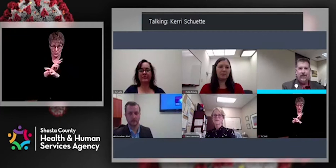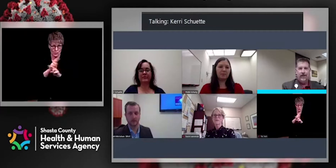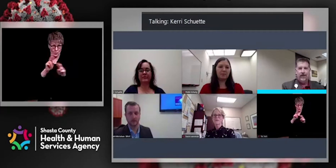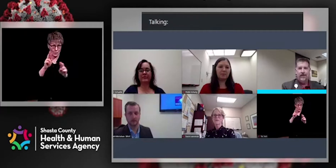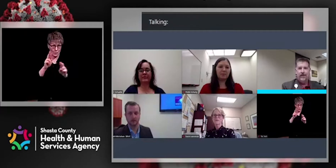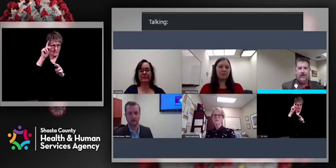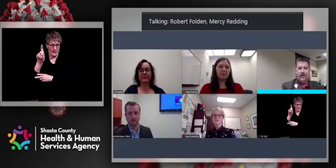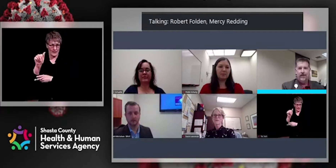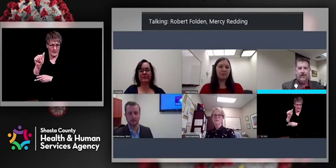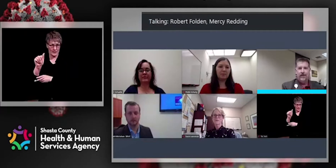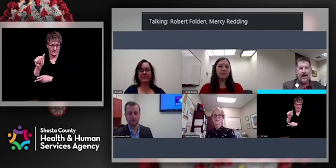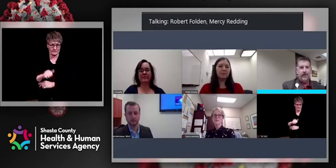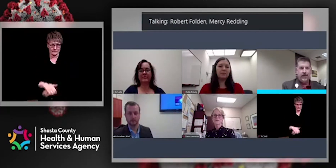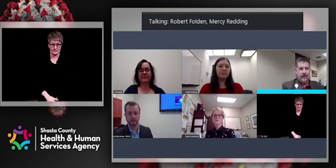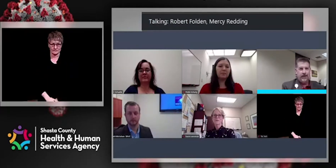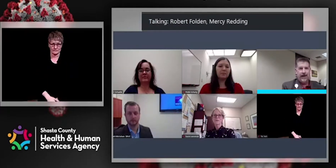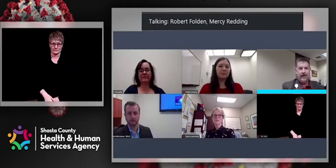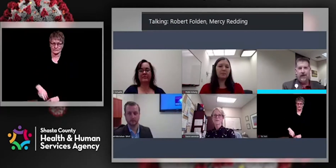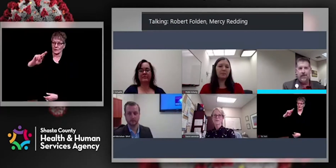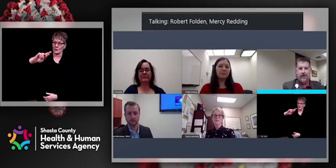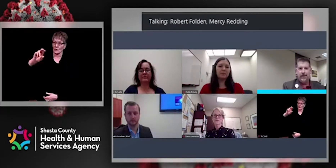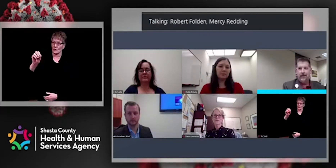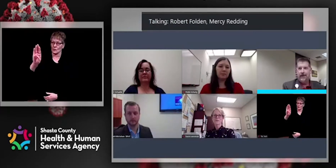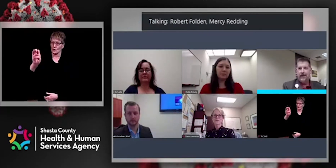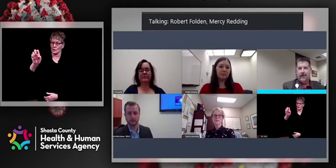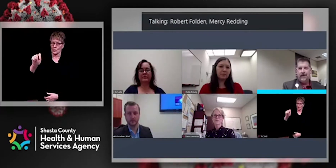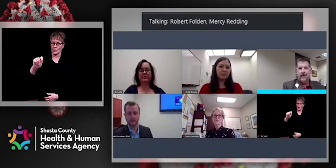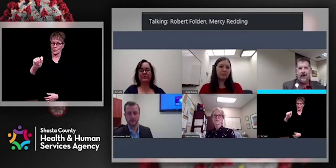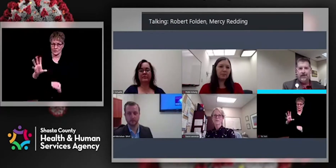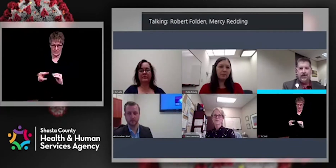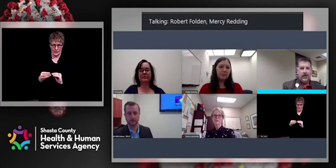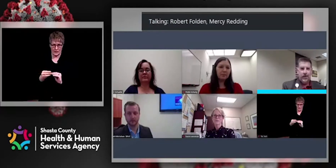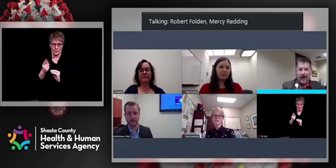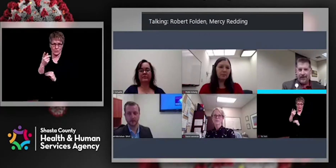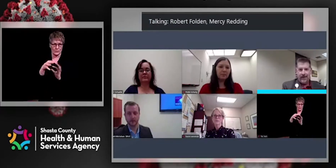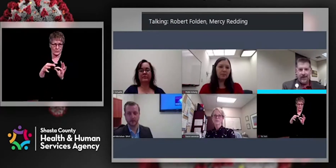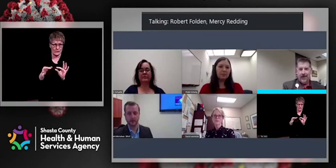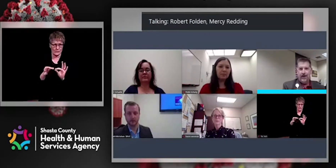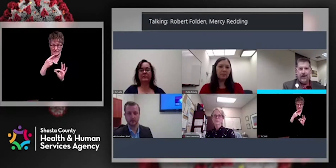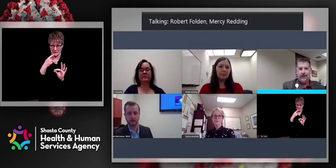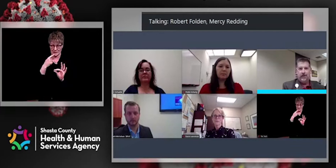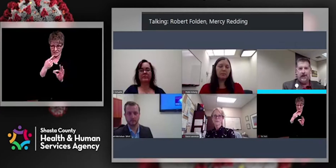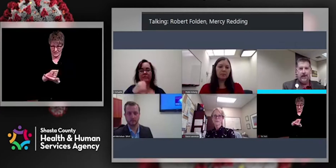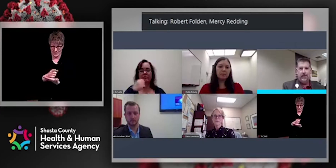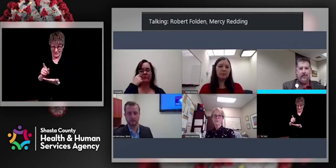I think the only thing I'll add - we talked last week about ICU capacity, and I know that's become